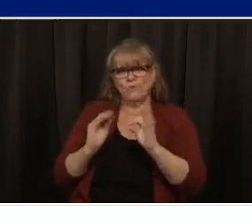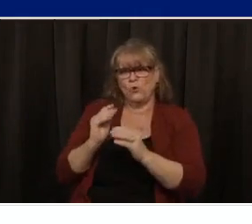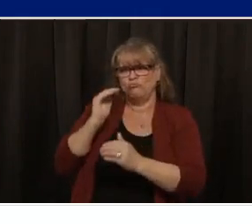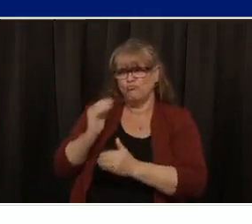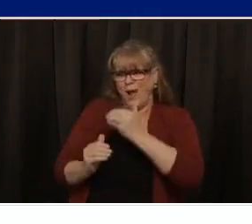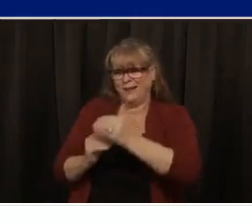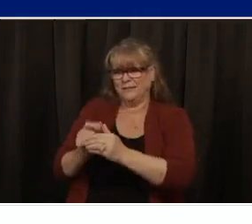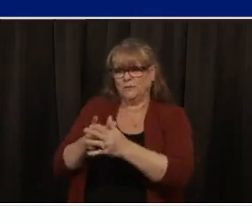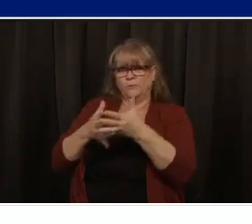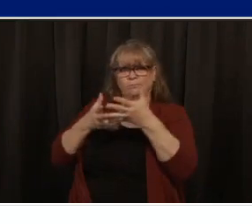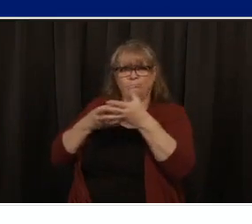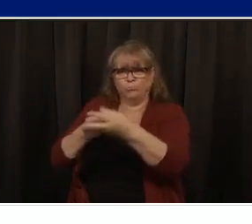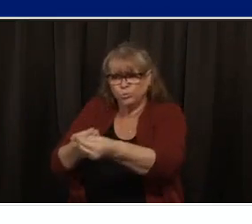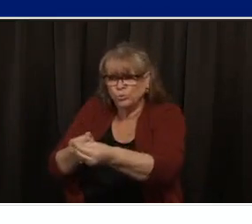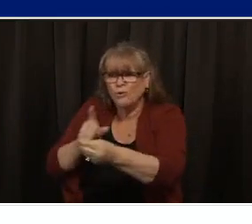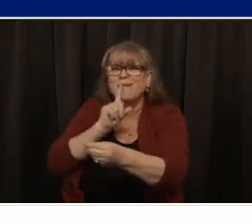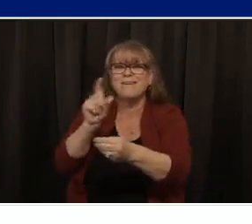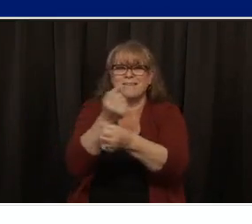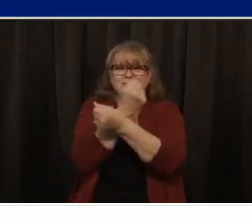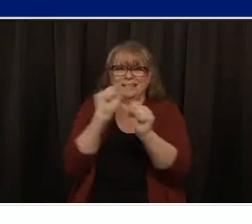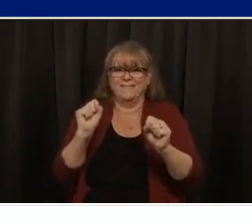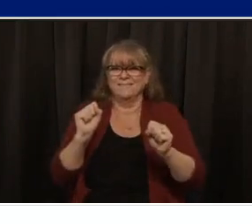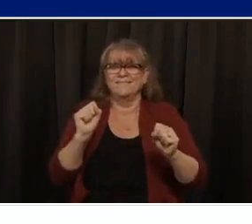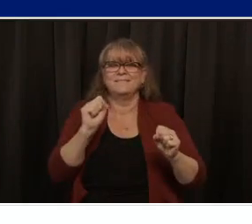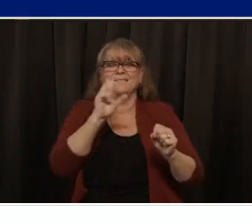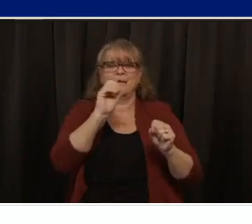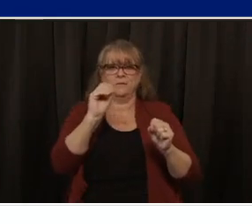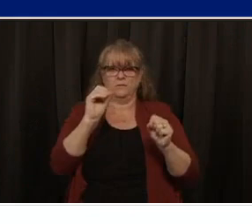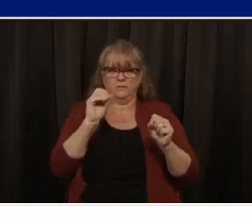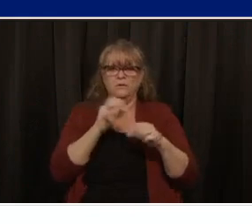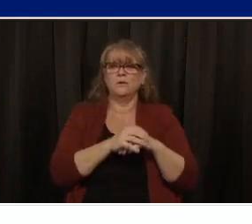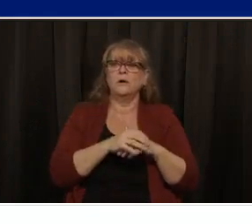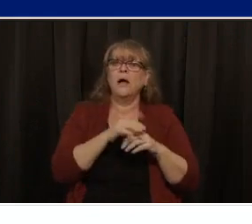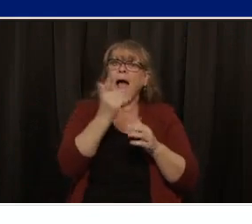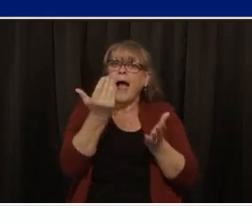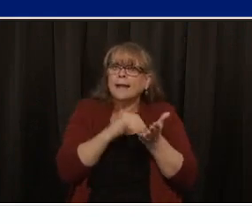If you can do your part by making sure you've had something to drink before you arrive bring